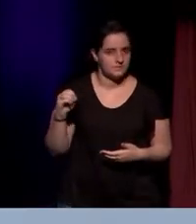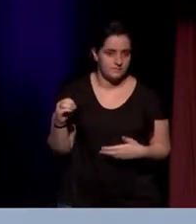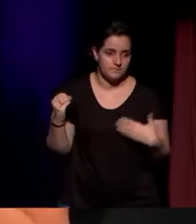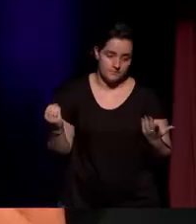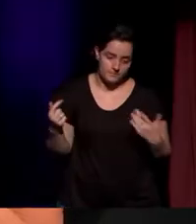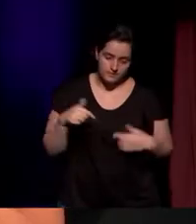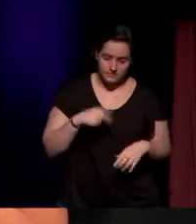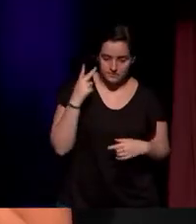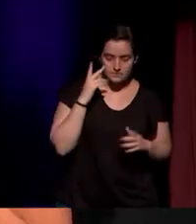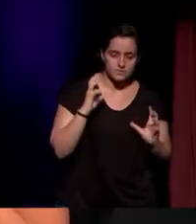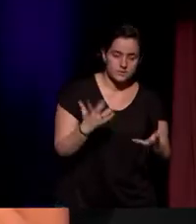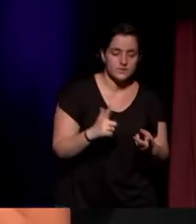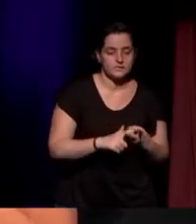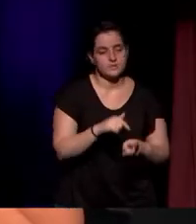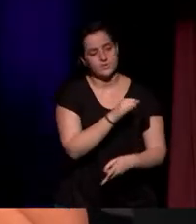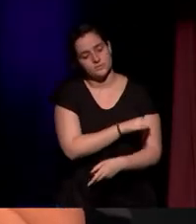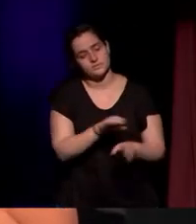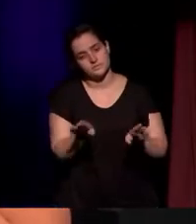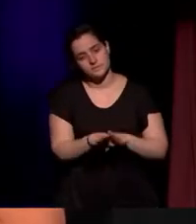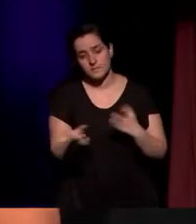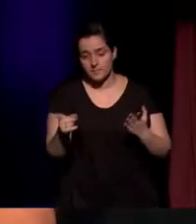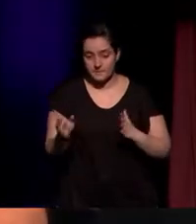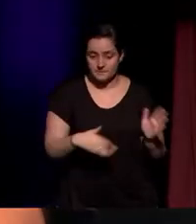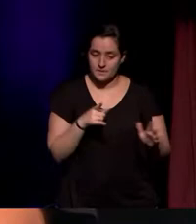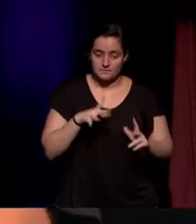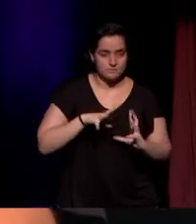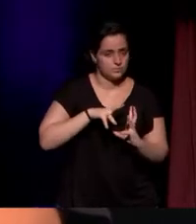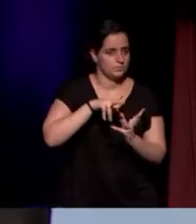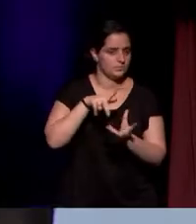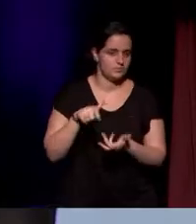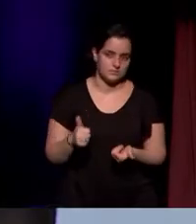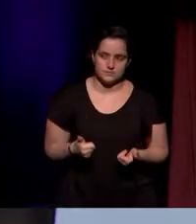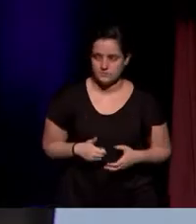in Rio de Janeiro and so on, so it is a worldwide process.